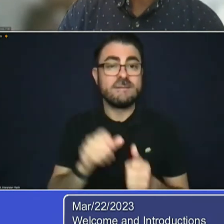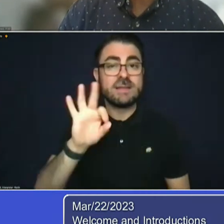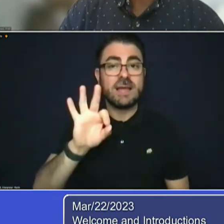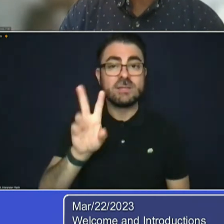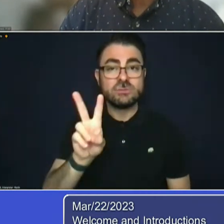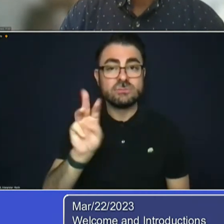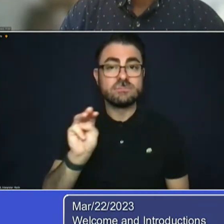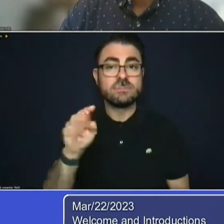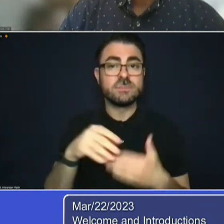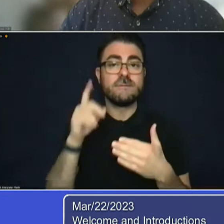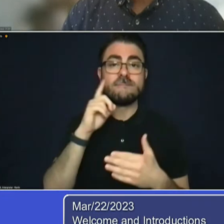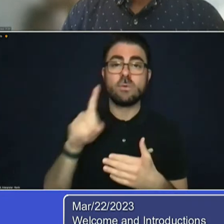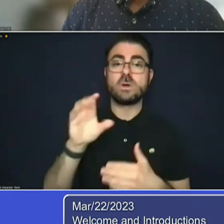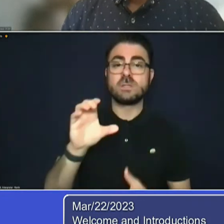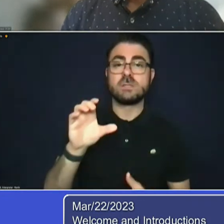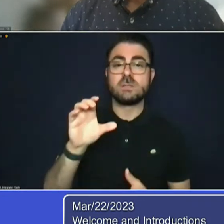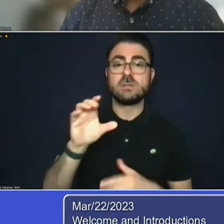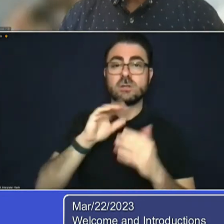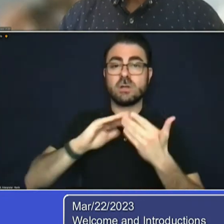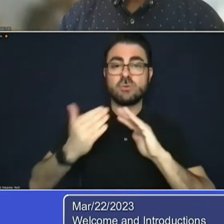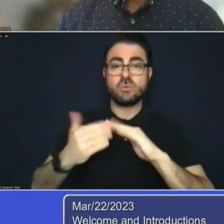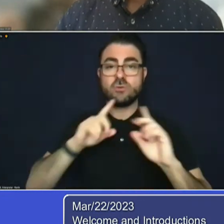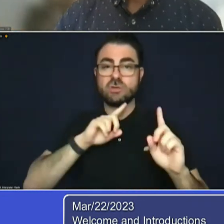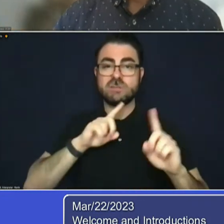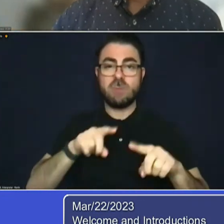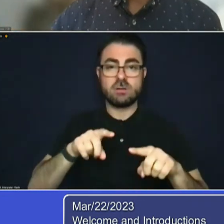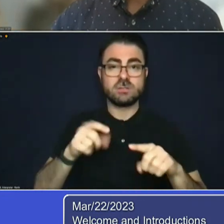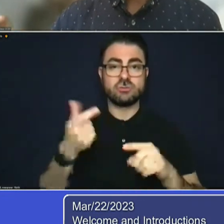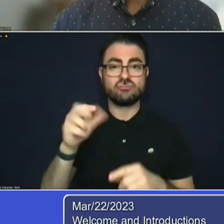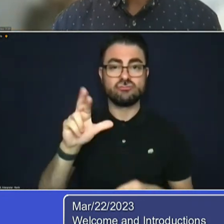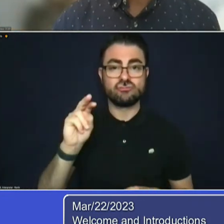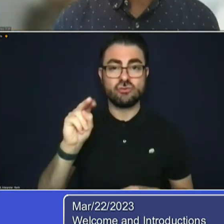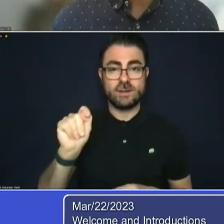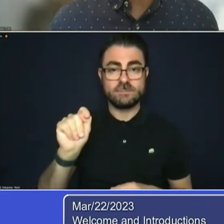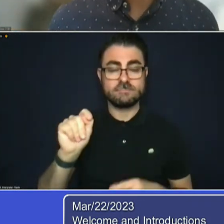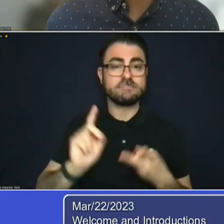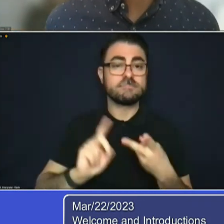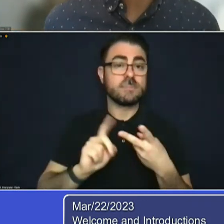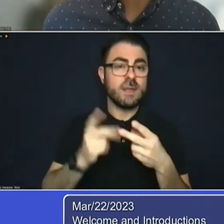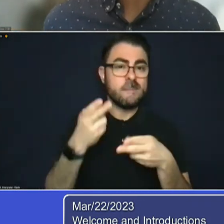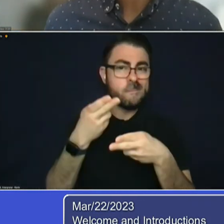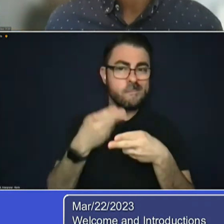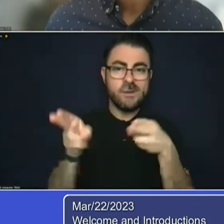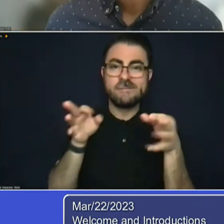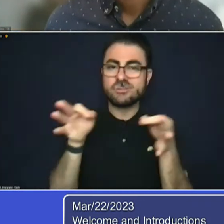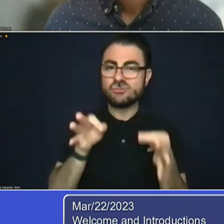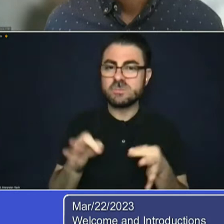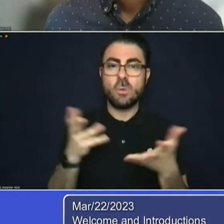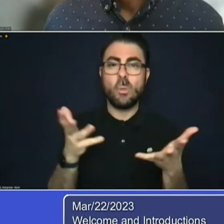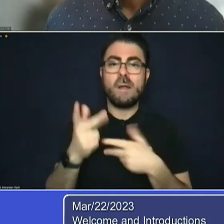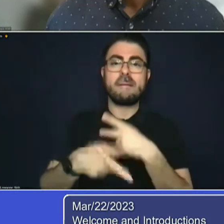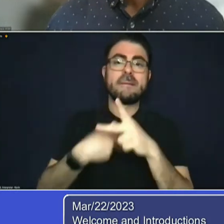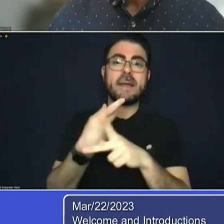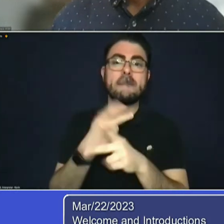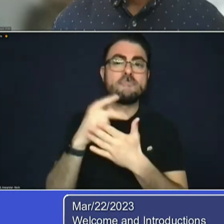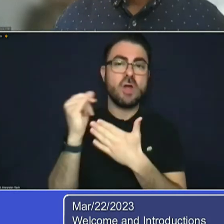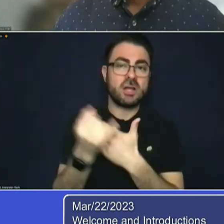ENERGY, AND ENERGY EFFICIENCY ALLOCATION, THERE'S 92% SET ASIDE FOR COMMUNITY RESPONSIVE